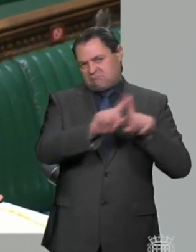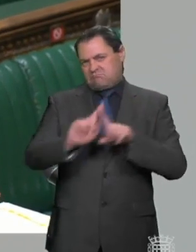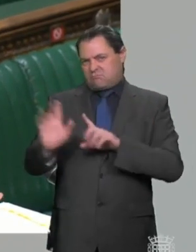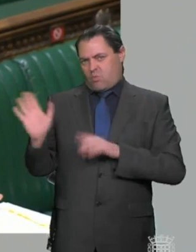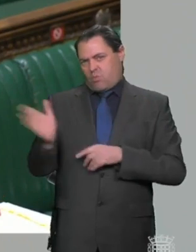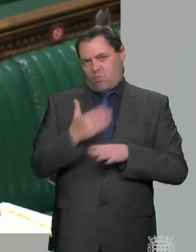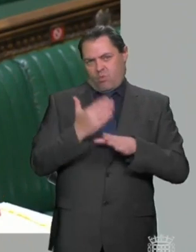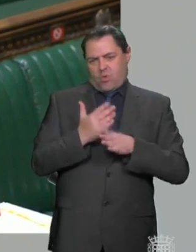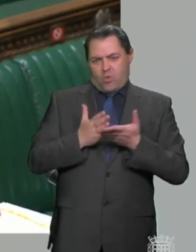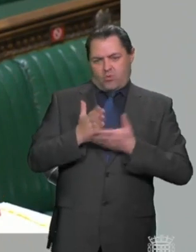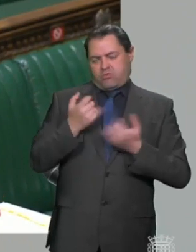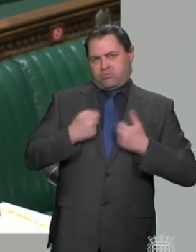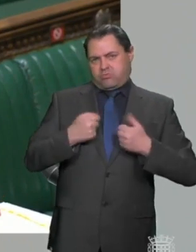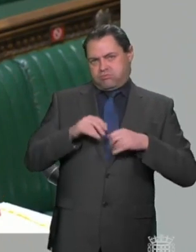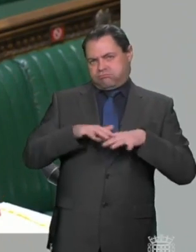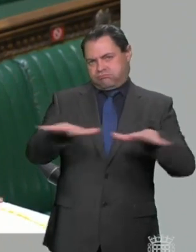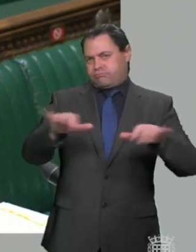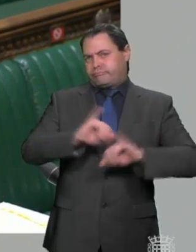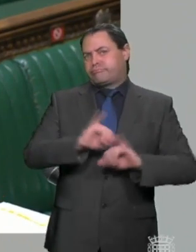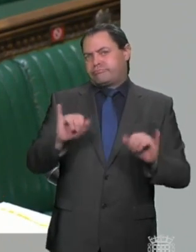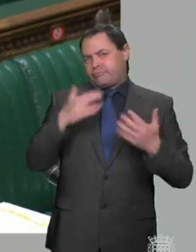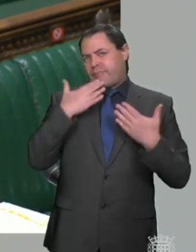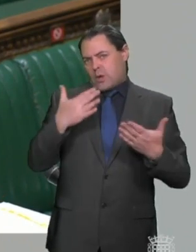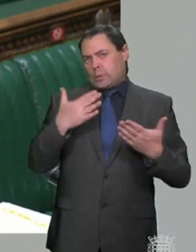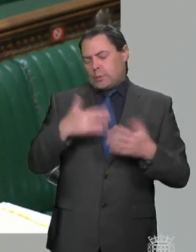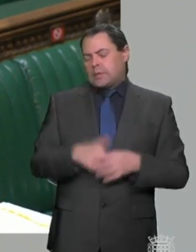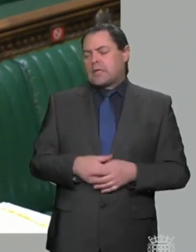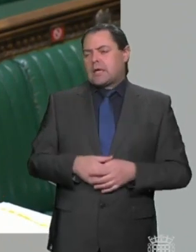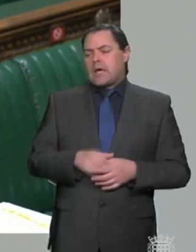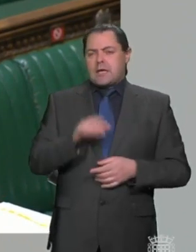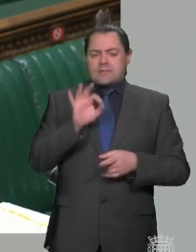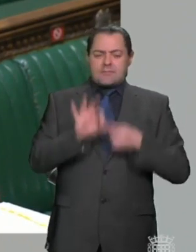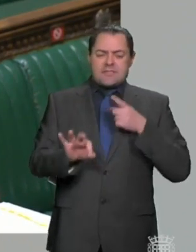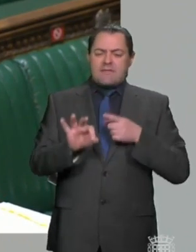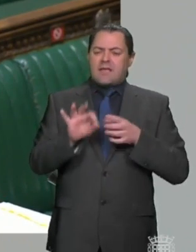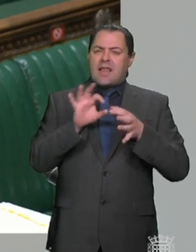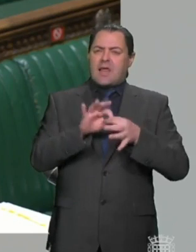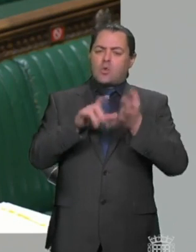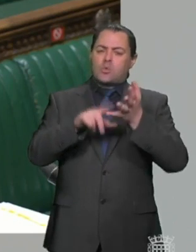done incredible work throughout this pandemic. He makes a particular point about the tapering in